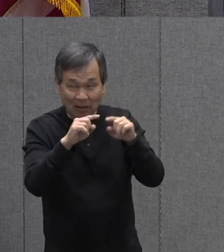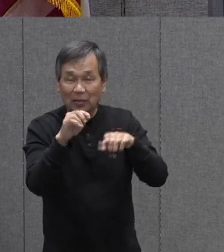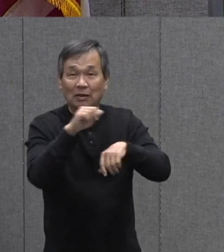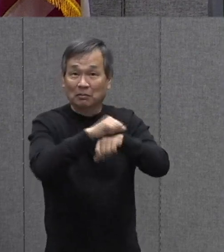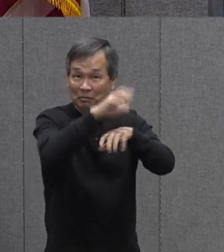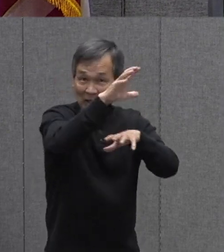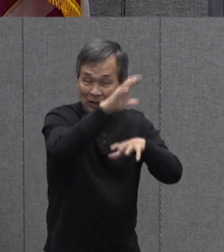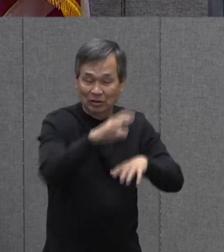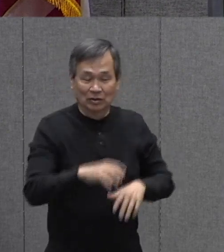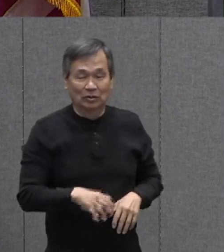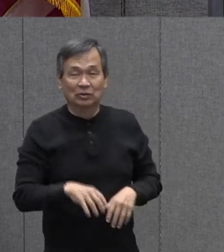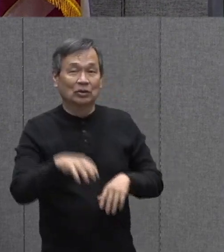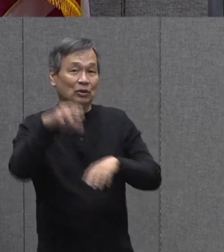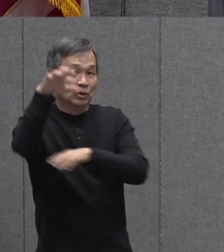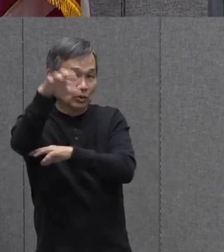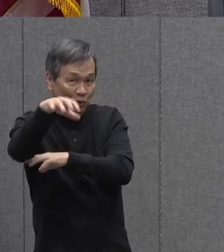but these are the ones I'm going to label.